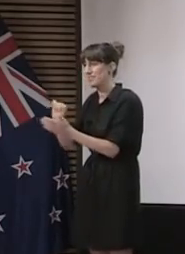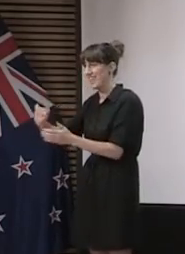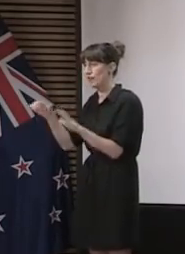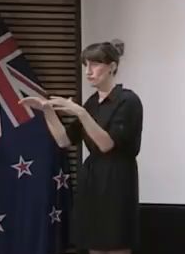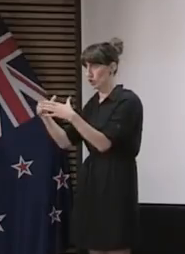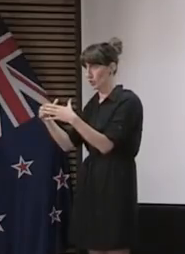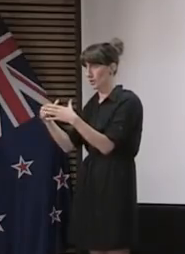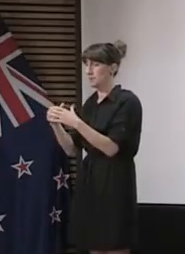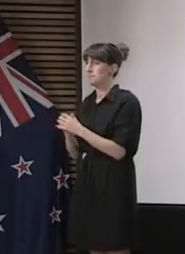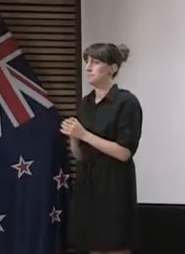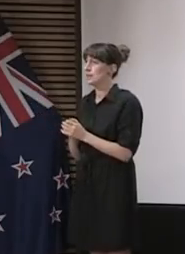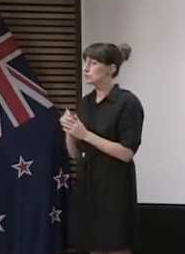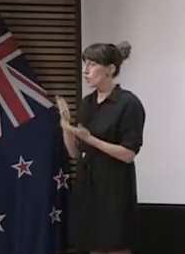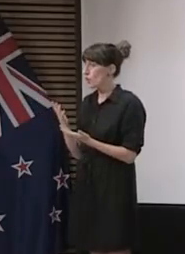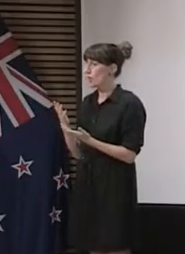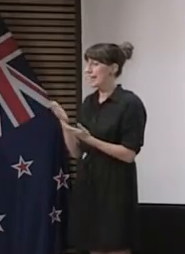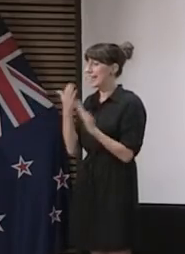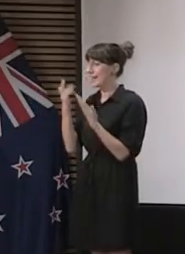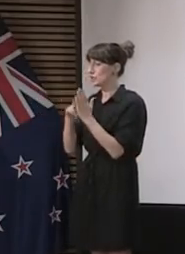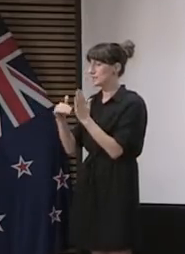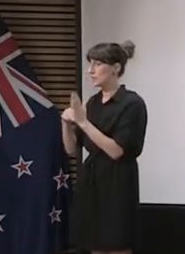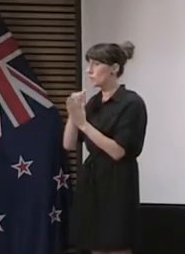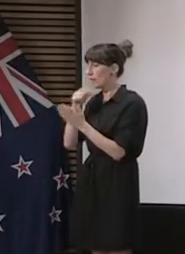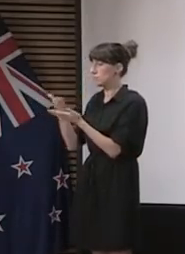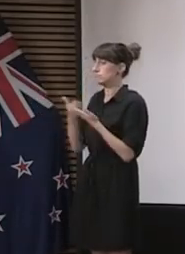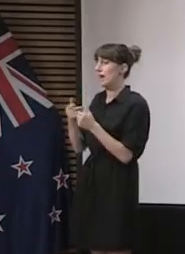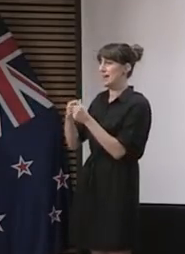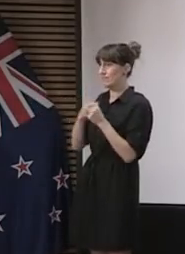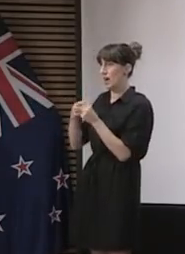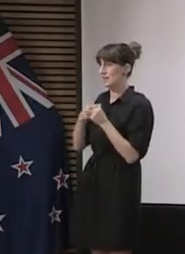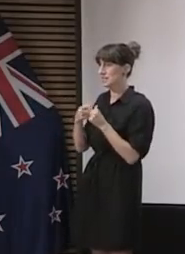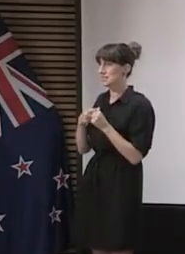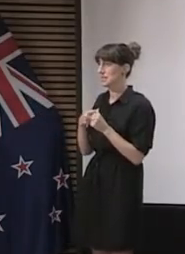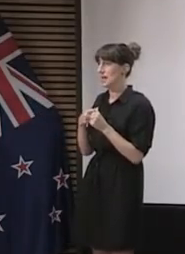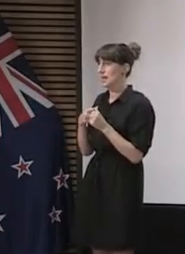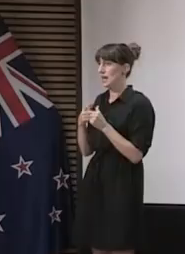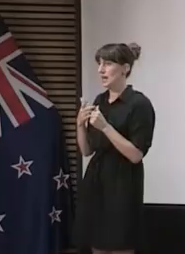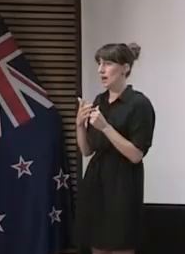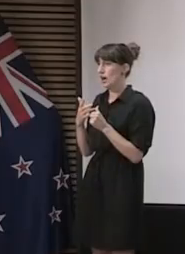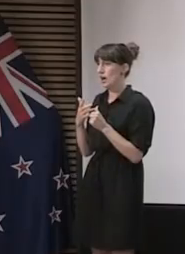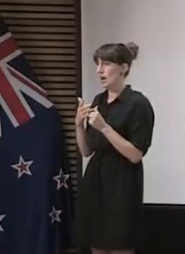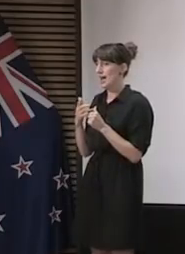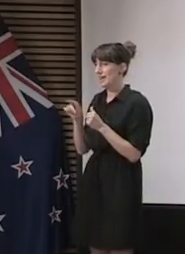Sothere will be updated adviceand even increased scrutiny ofthe procedures in place tohelp